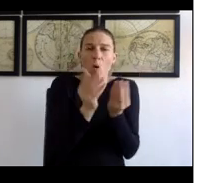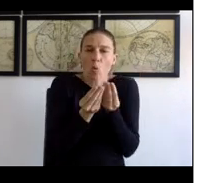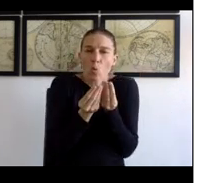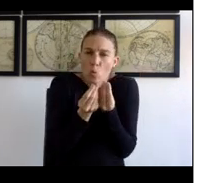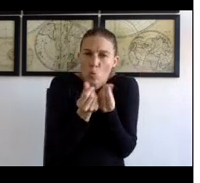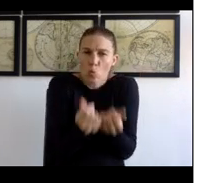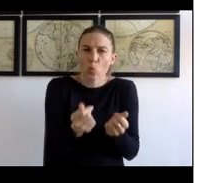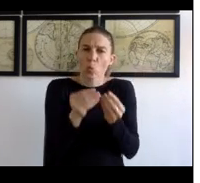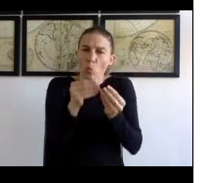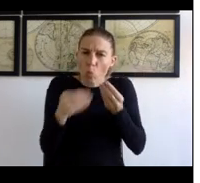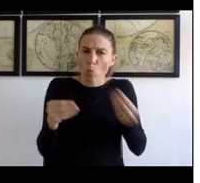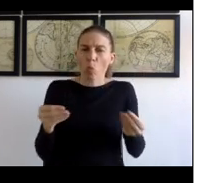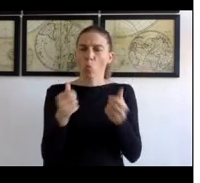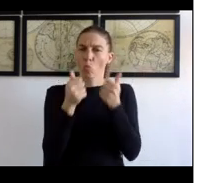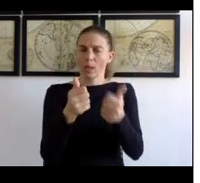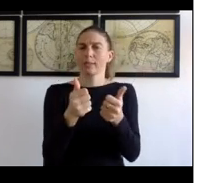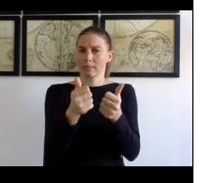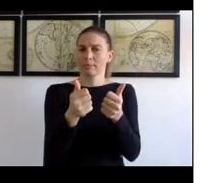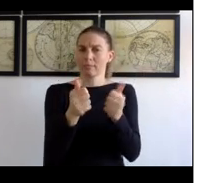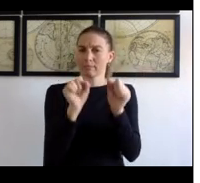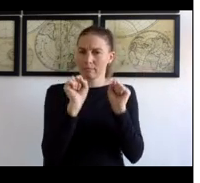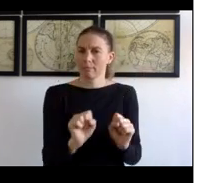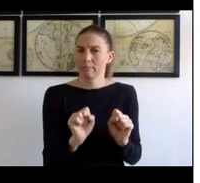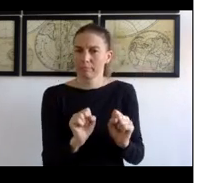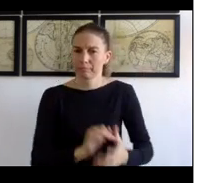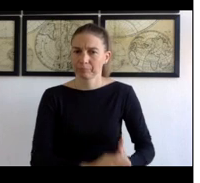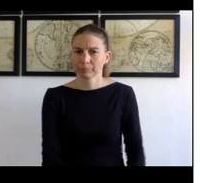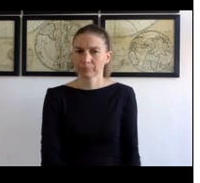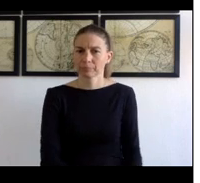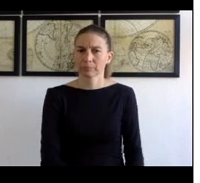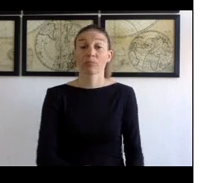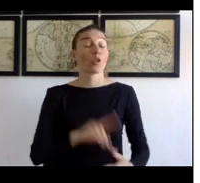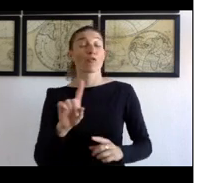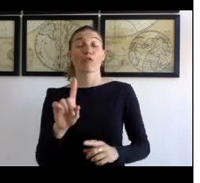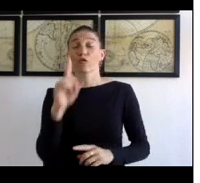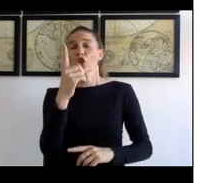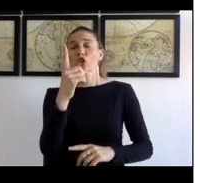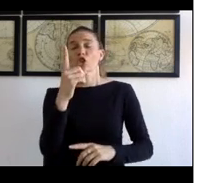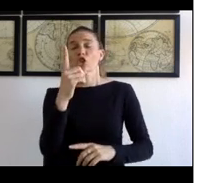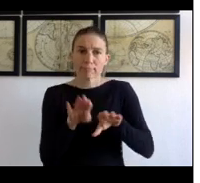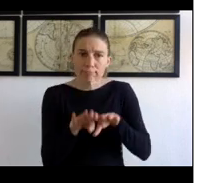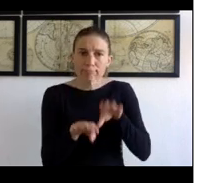It has taken diverse interventions as a movement.